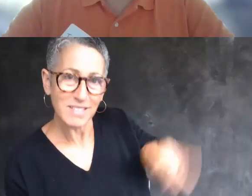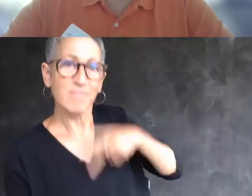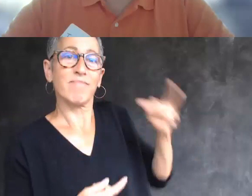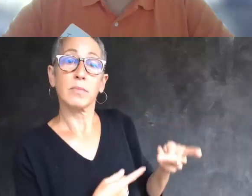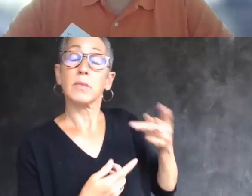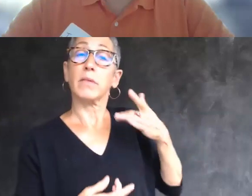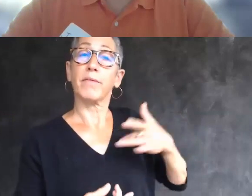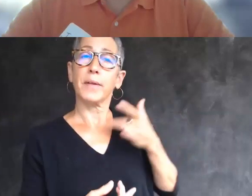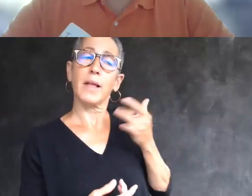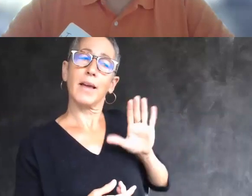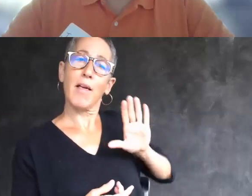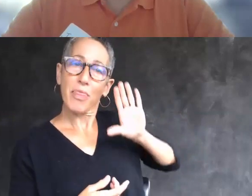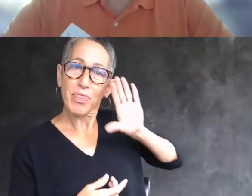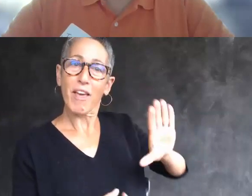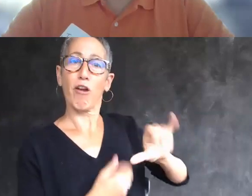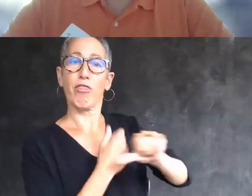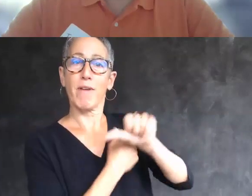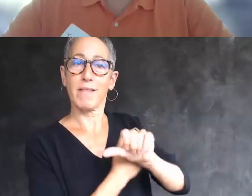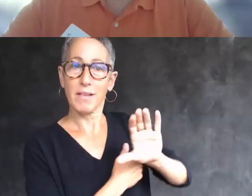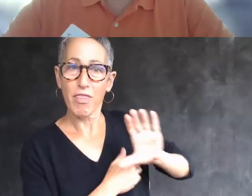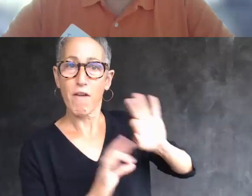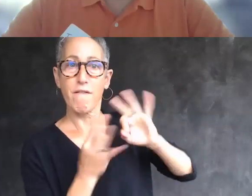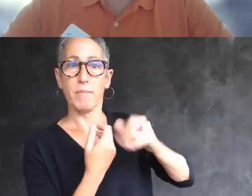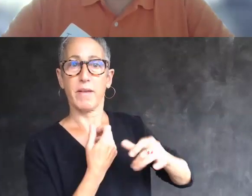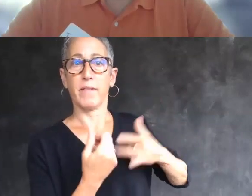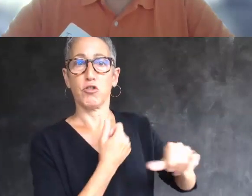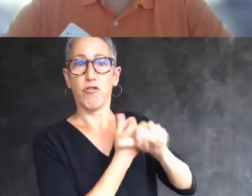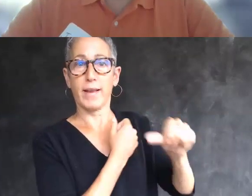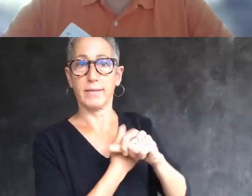The other thing that comes to mind is to require evidence